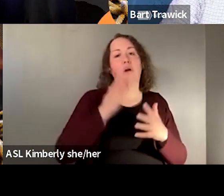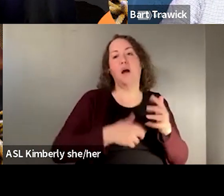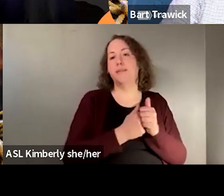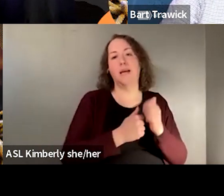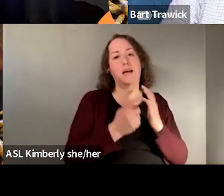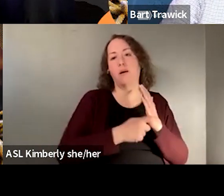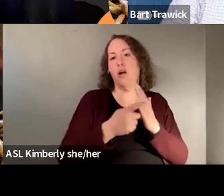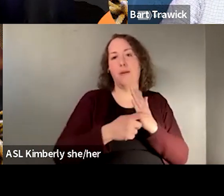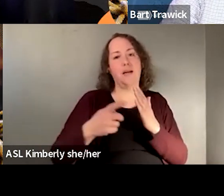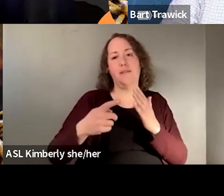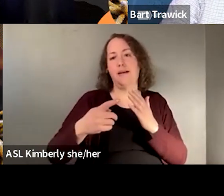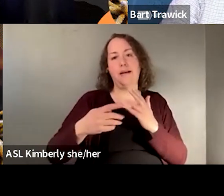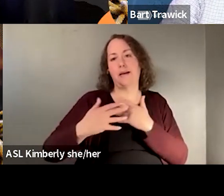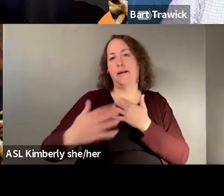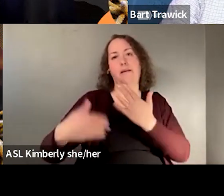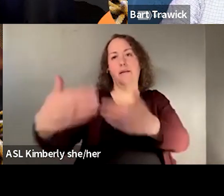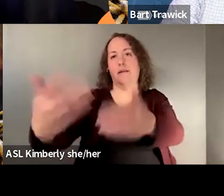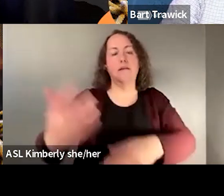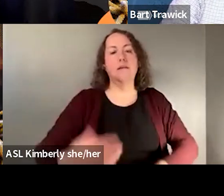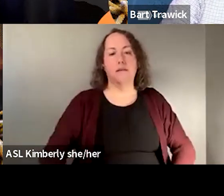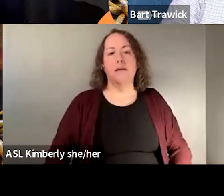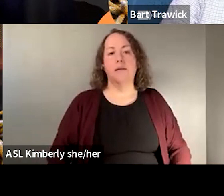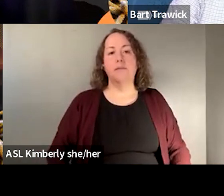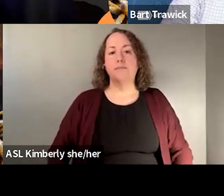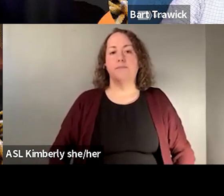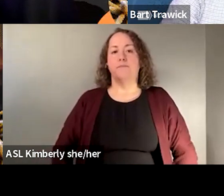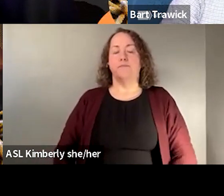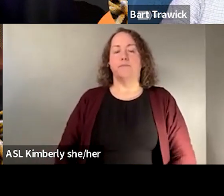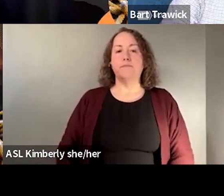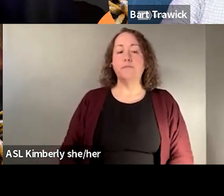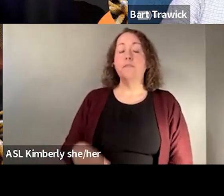And one of the things I -- you know, one of the reasons that we are doing this outreach with --